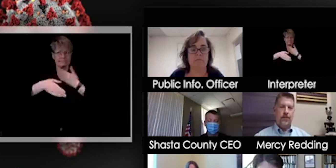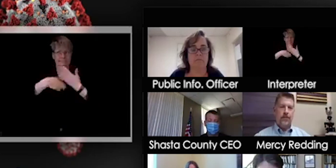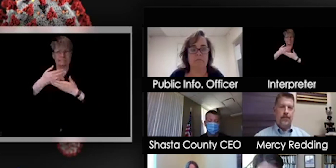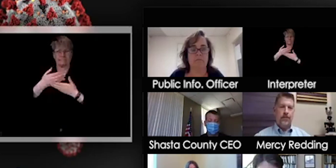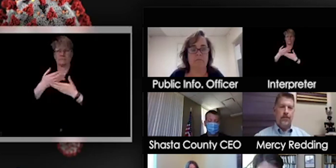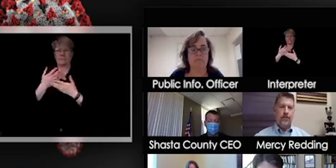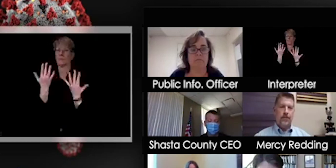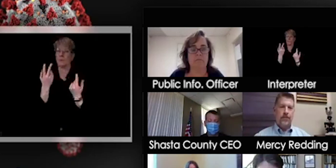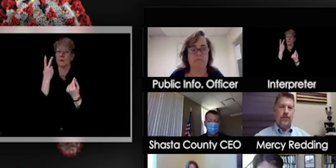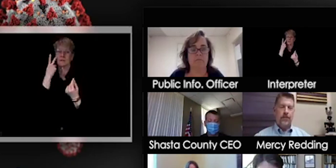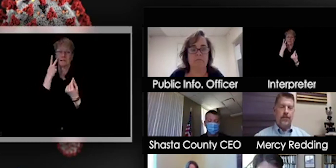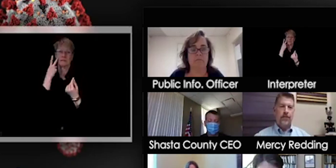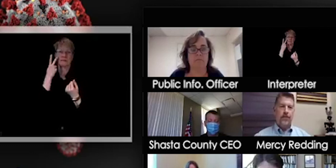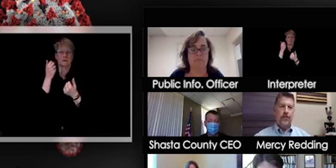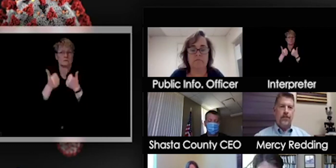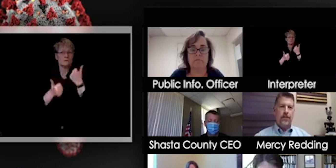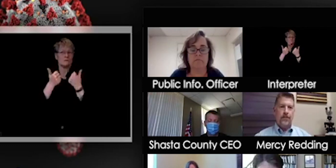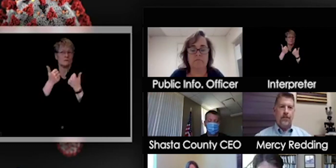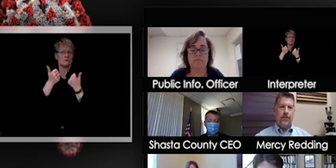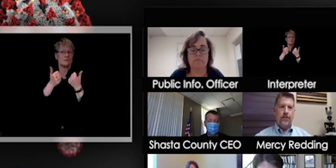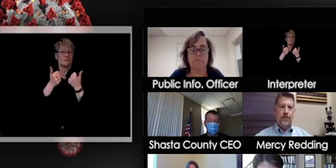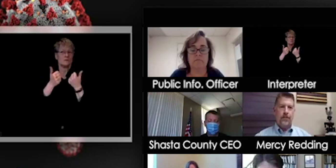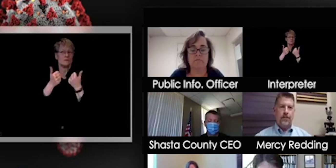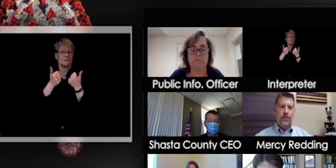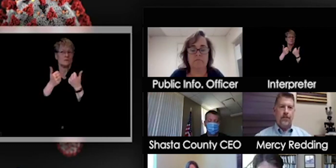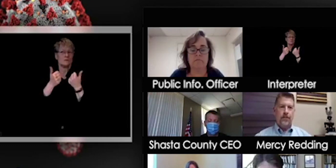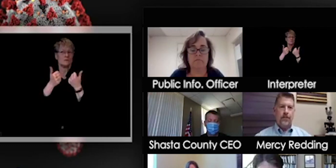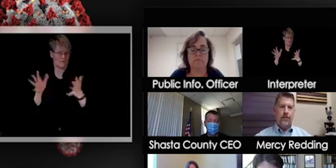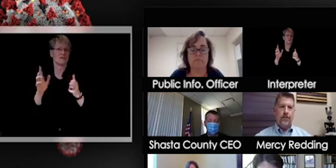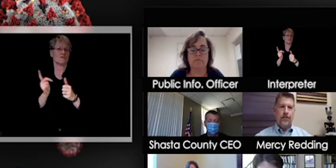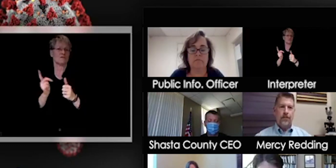So, that's yet to be determined.